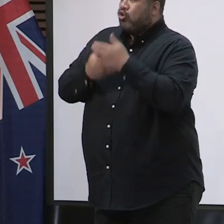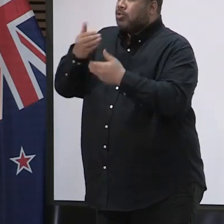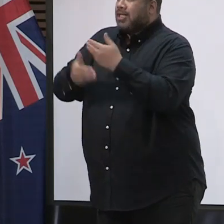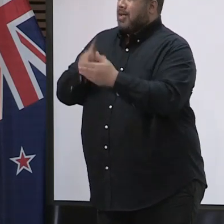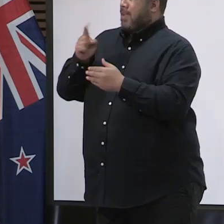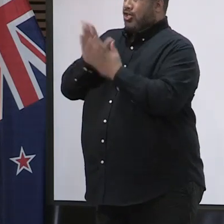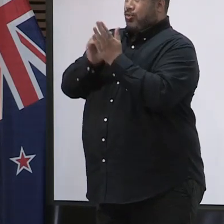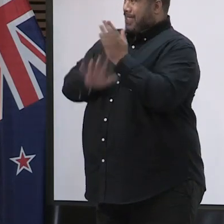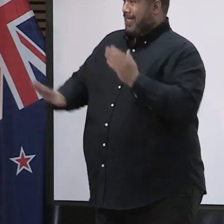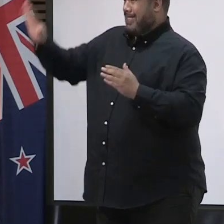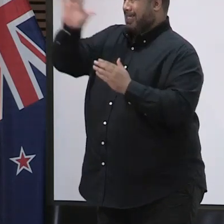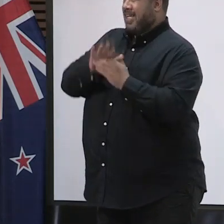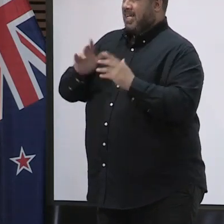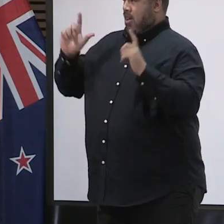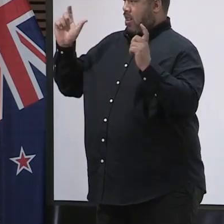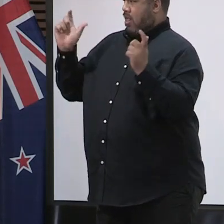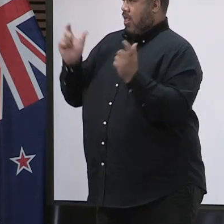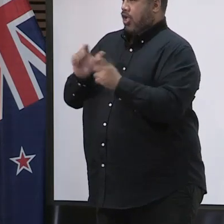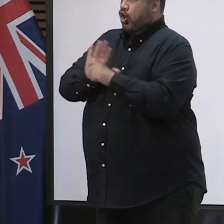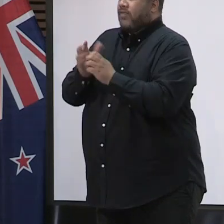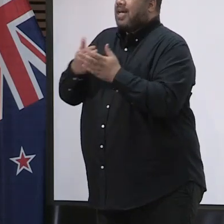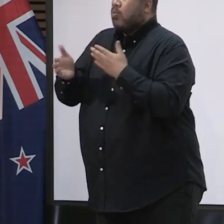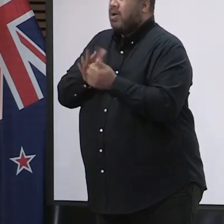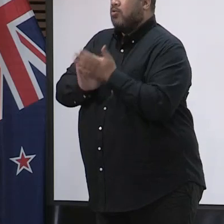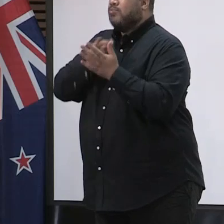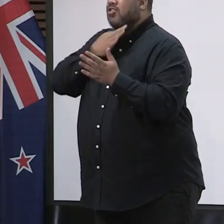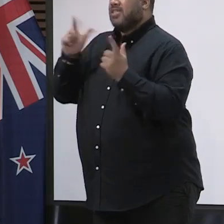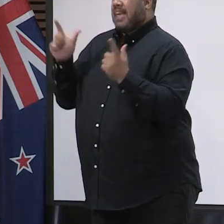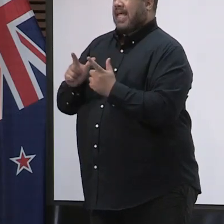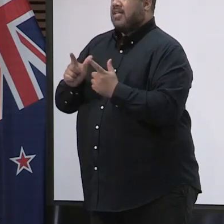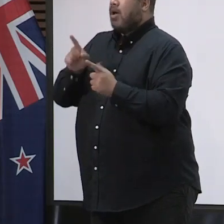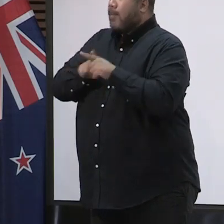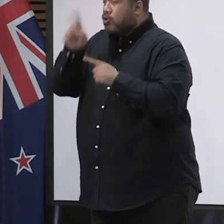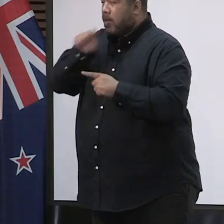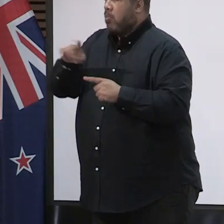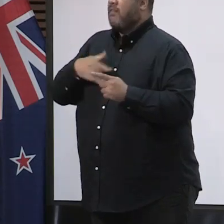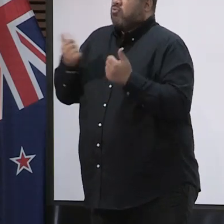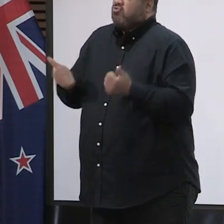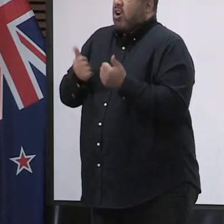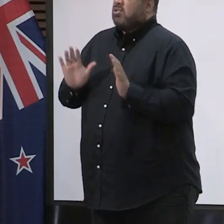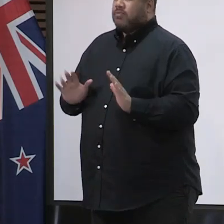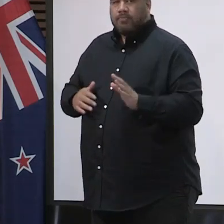of applications. It may well reflect the case we have such low case numbers, so people